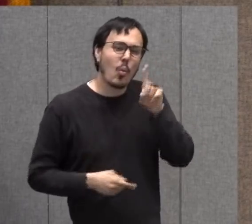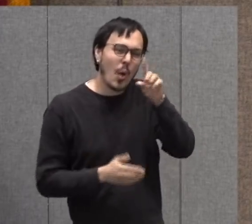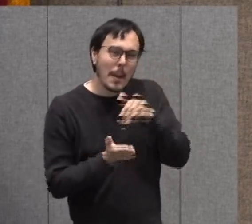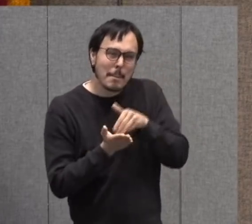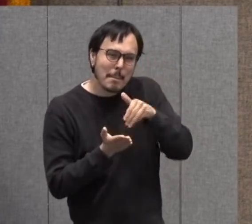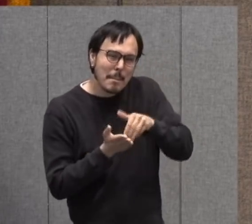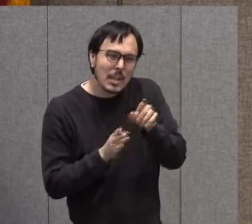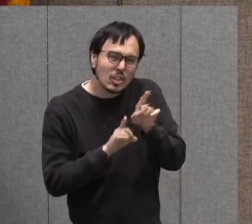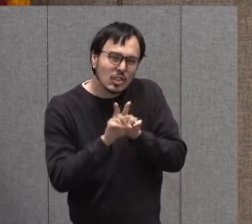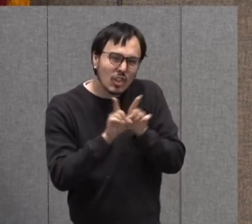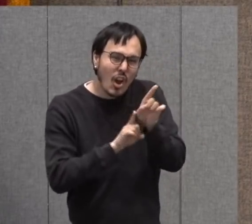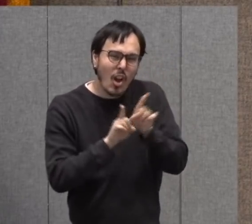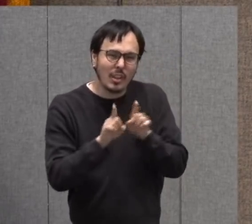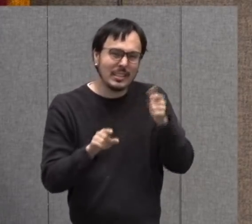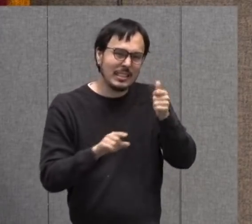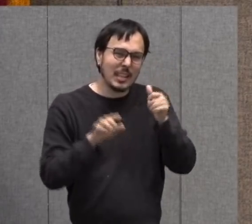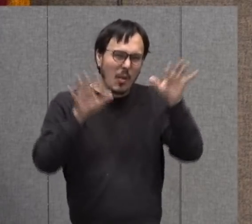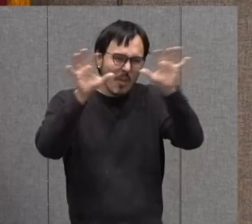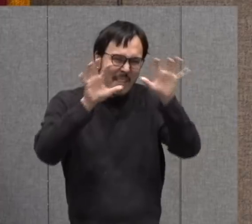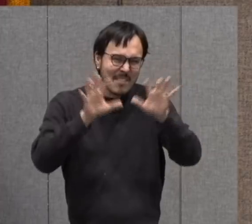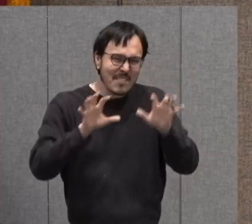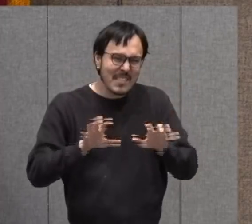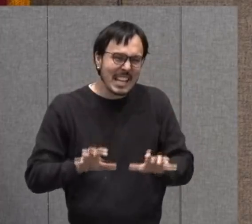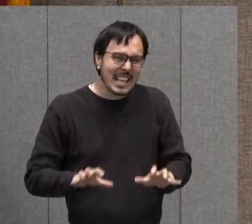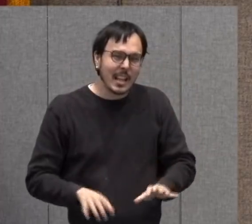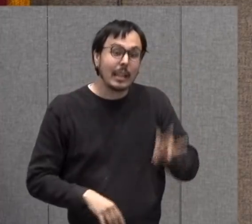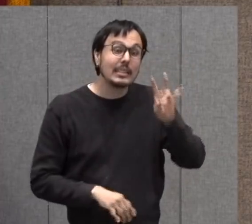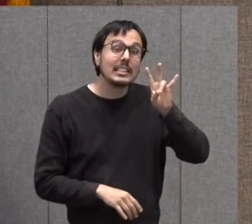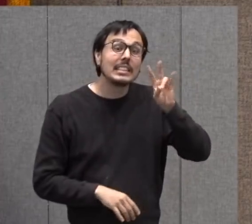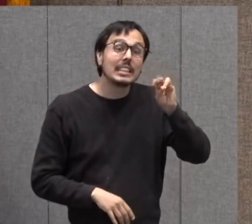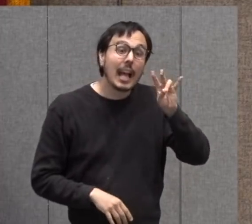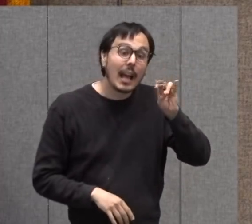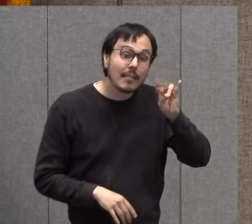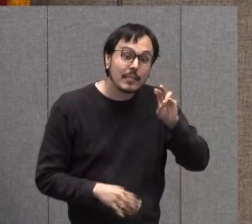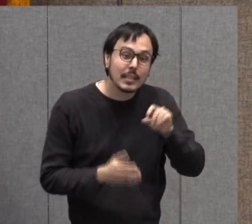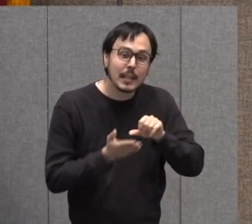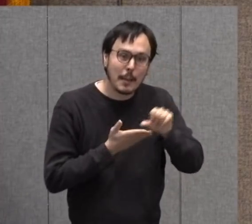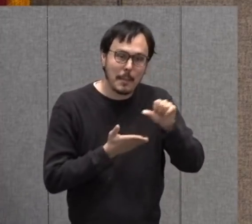they would fill 70 pages so climb aboard.